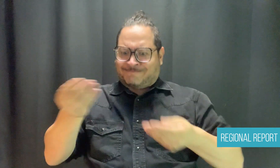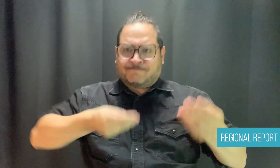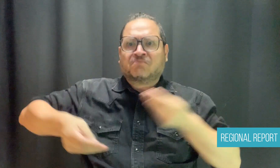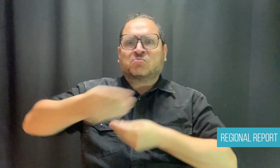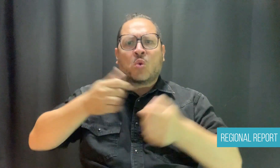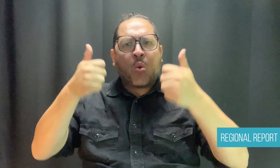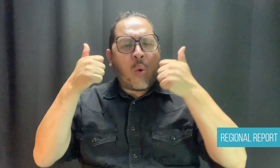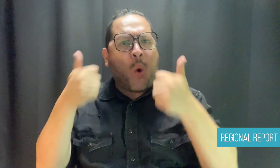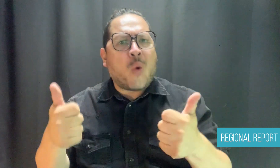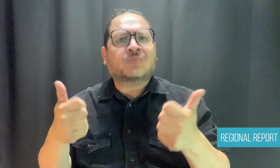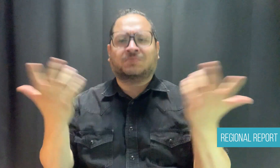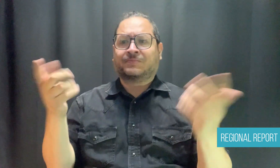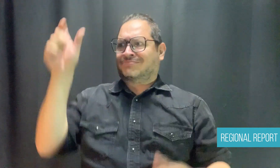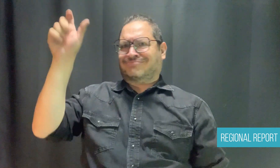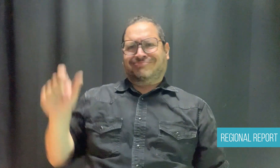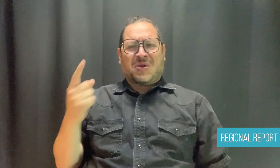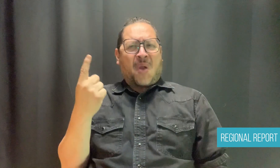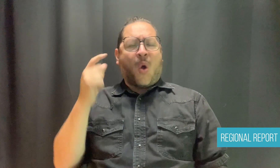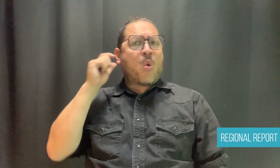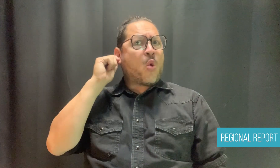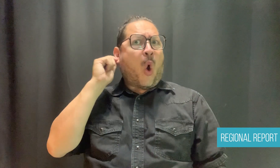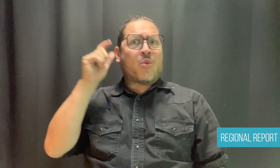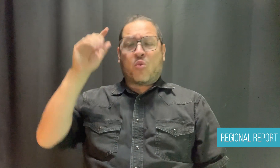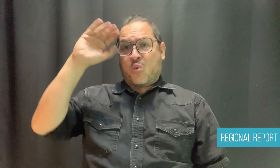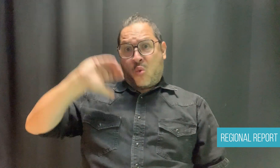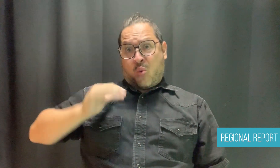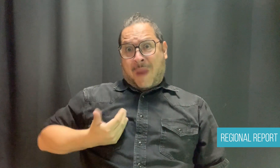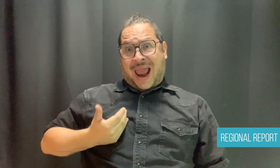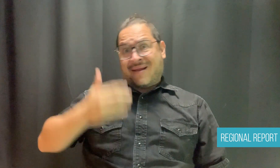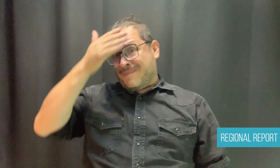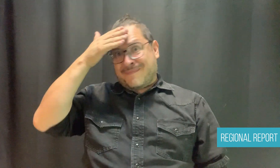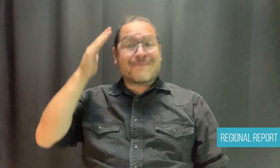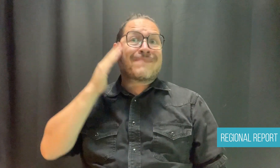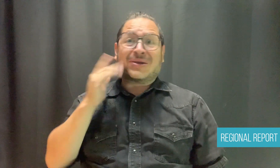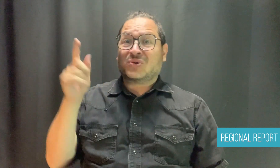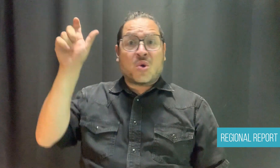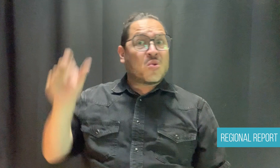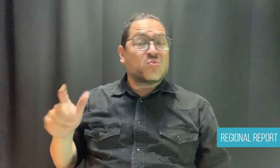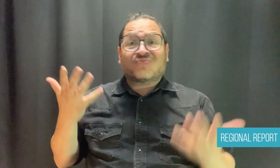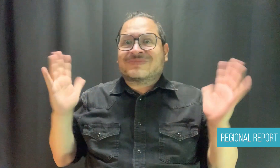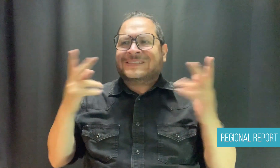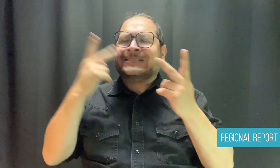he learned ASL and he wants to continue learning so